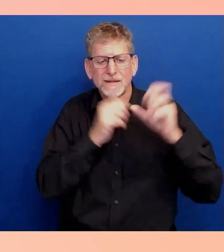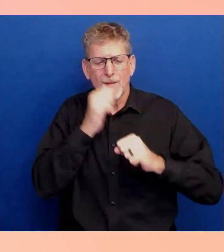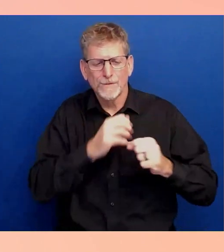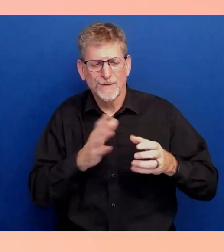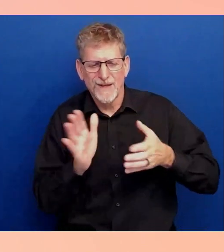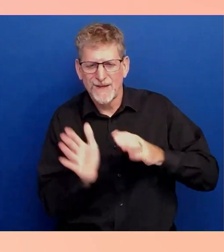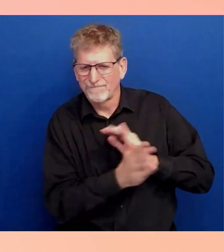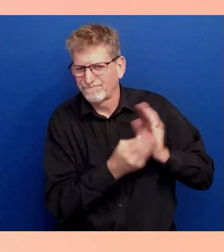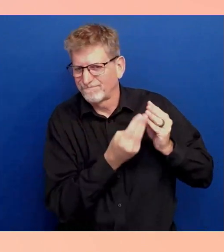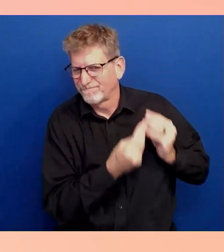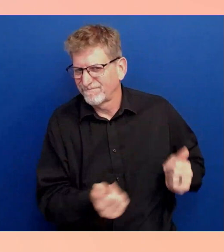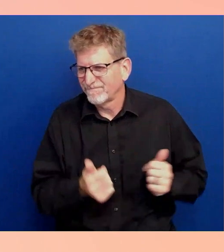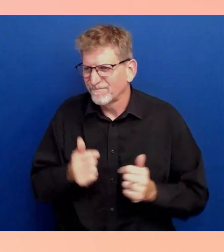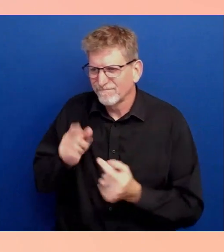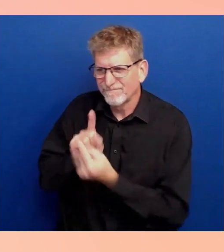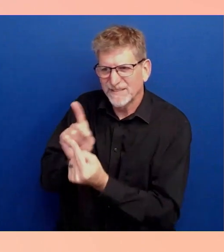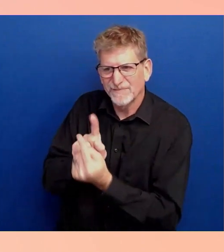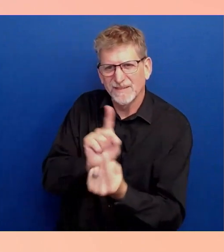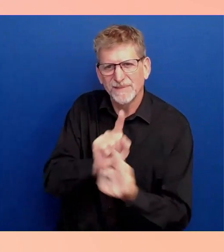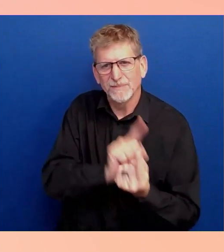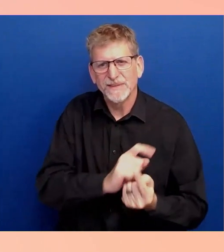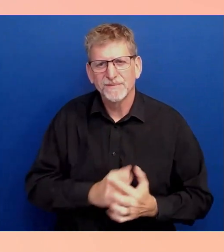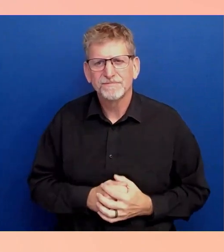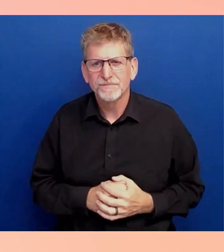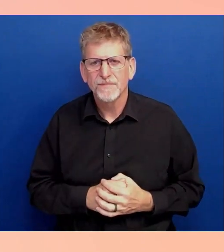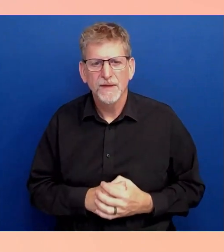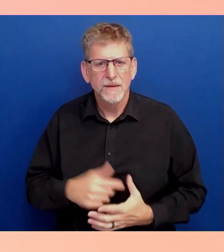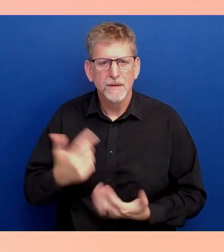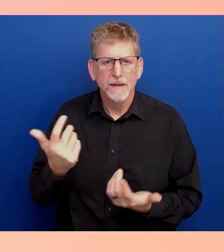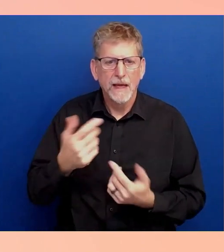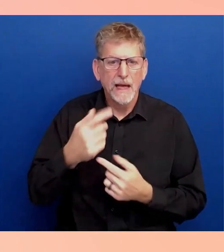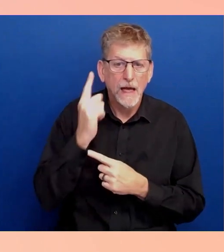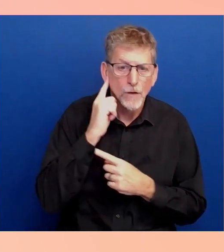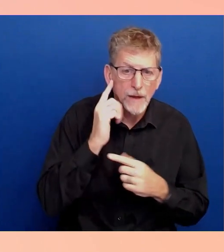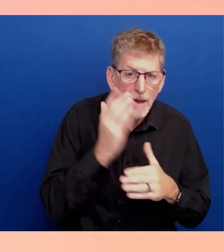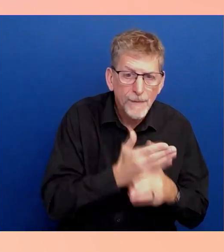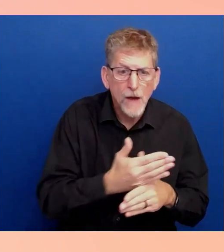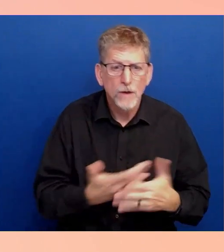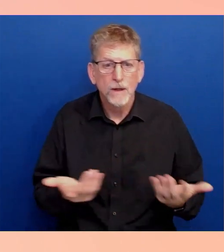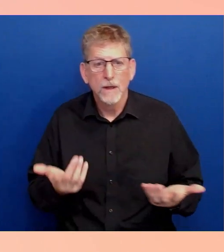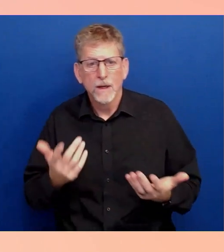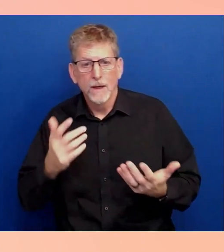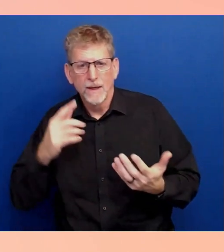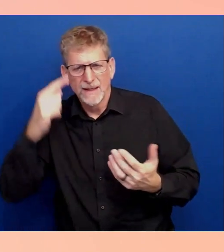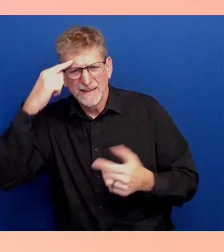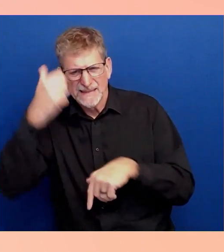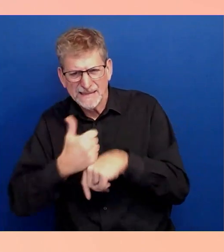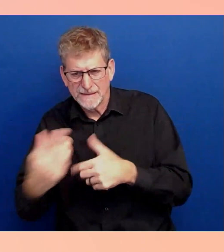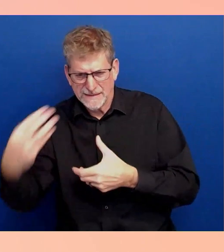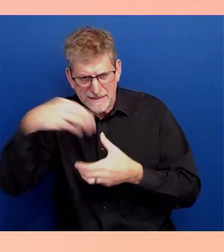by fostering this mindset within our team, we've been creating an experience that has resonated with all of our customers.